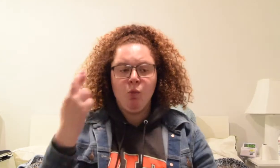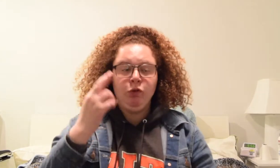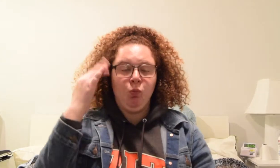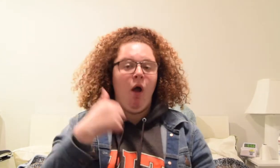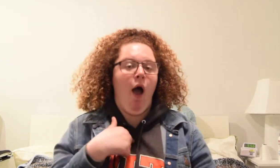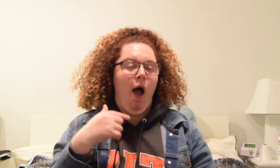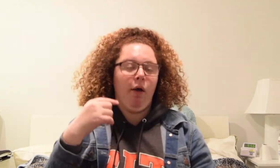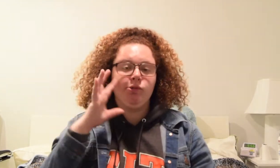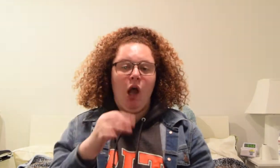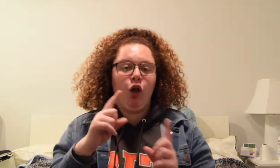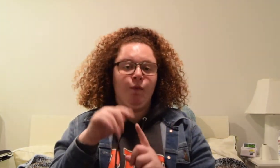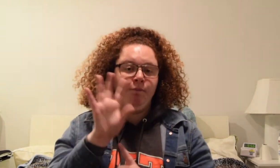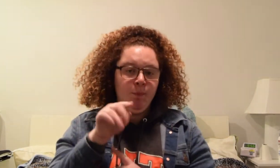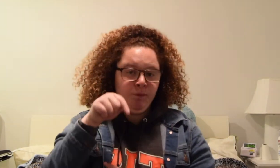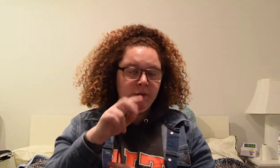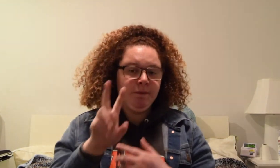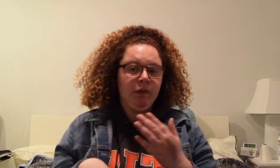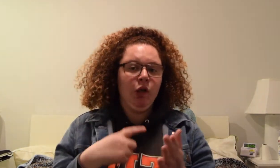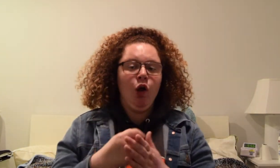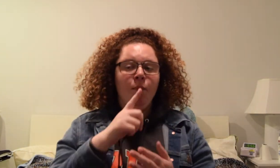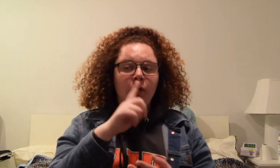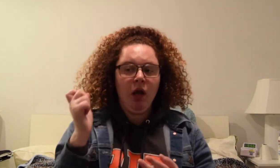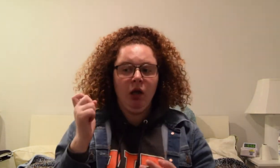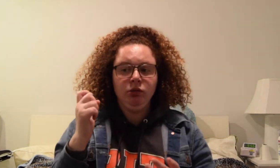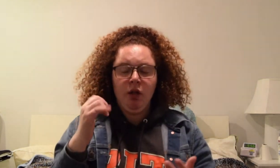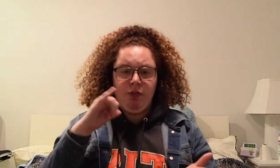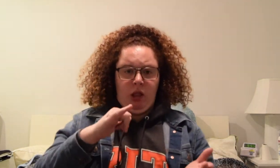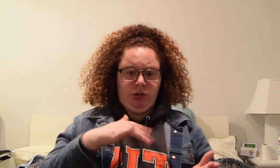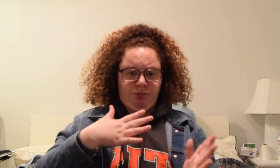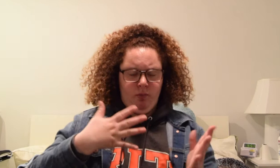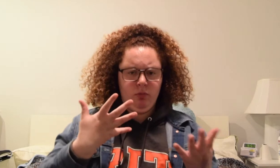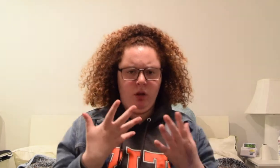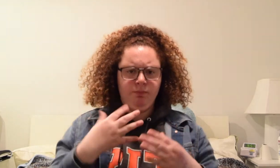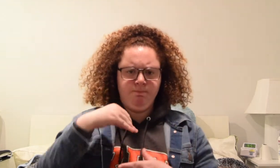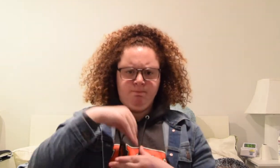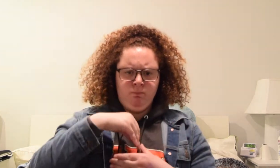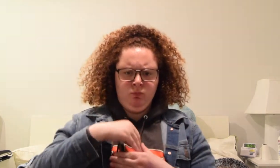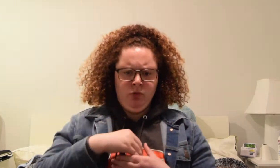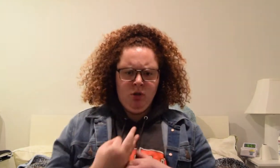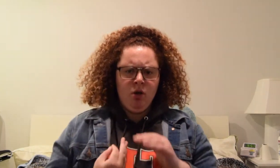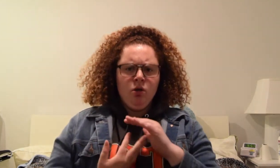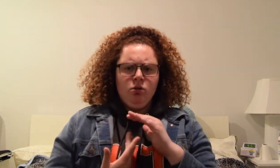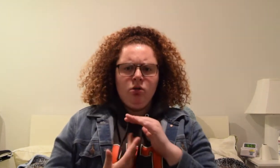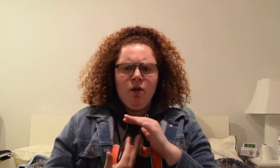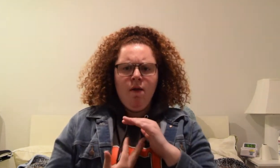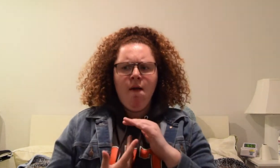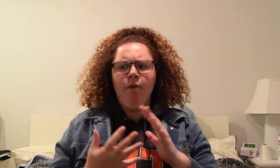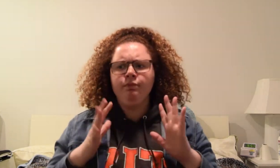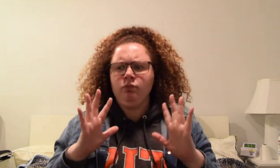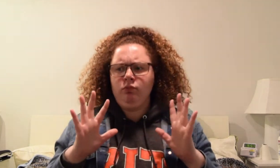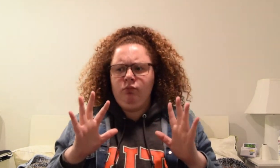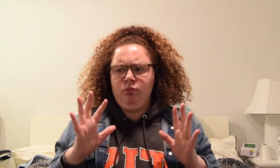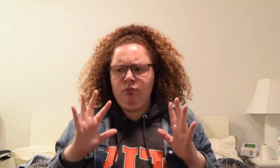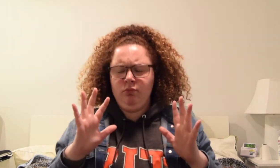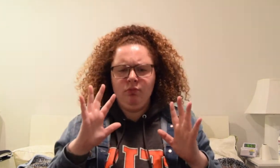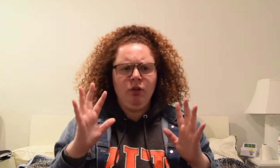The reason why I decided to film this is because I've having this feeling inside burning up